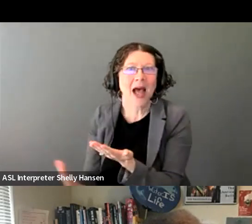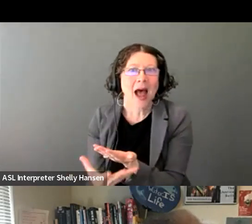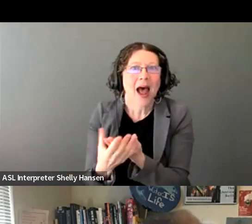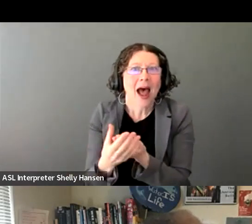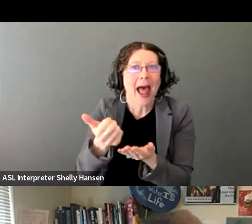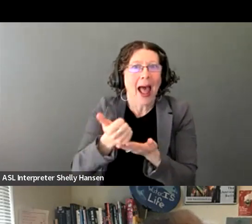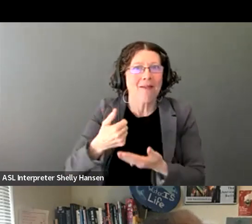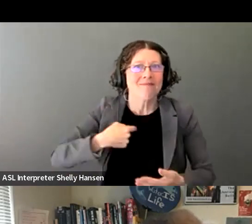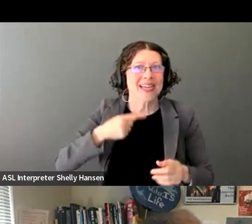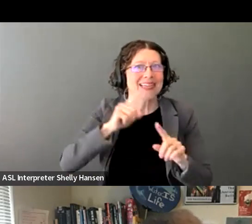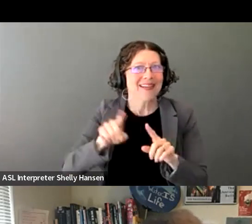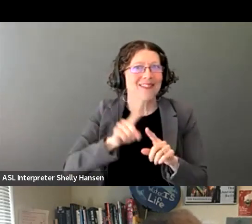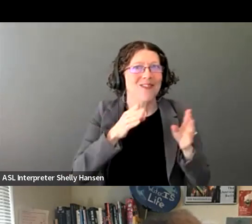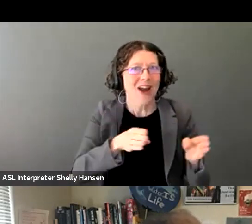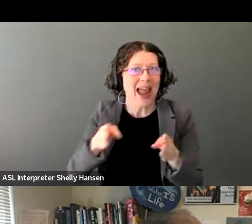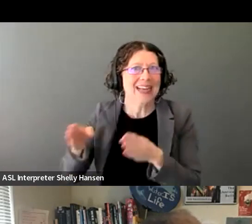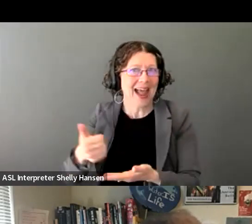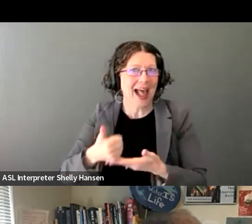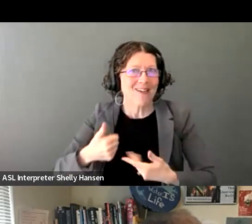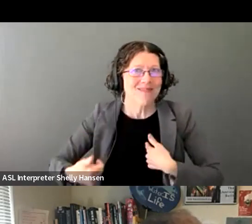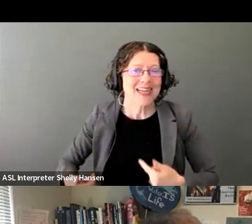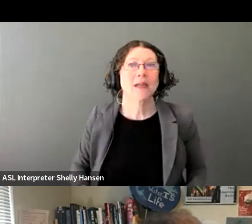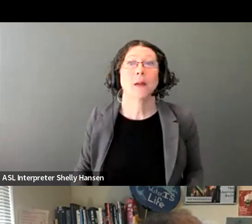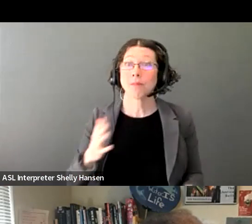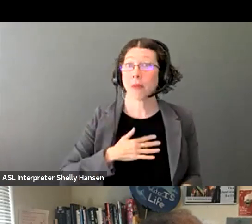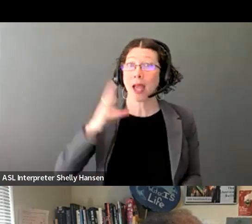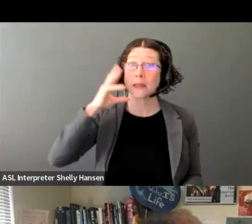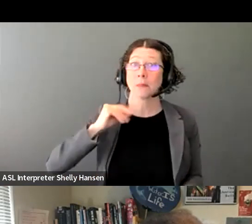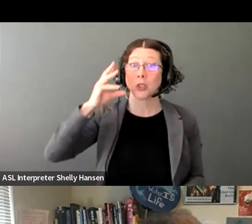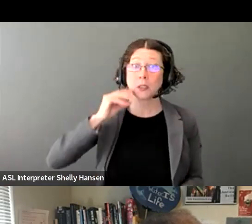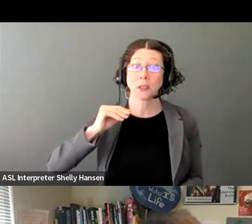So my experience has been personally gratifying.